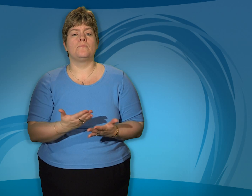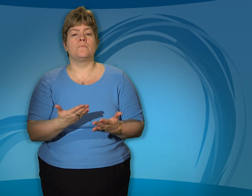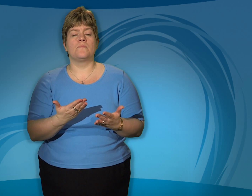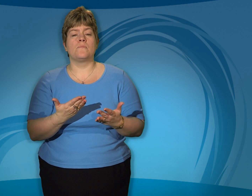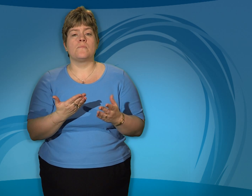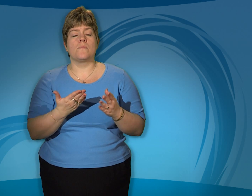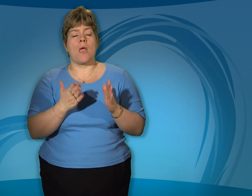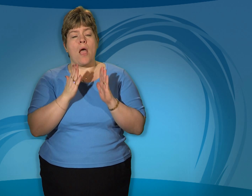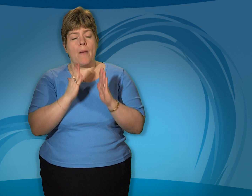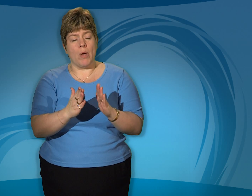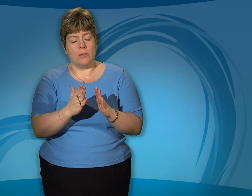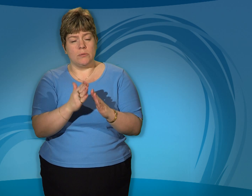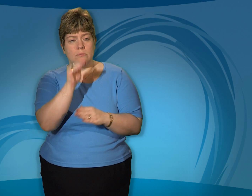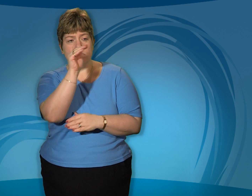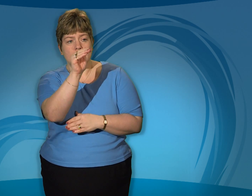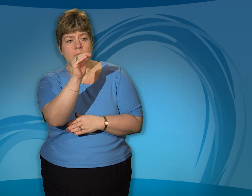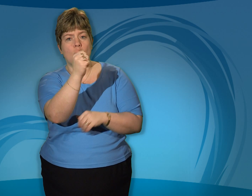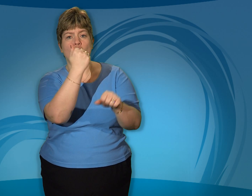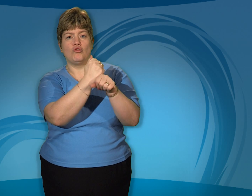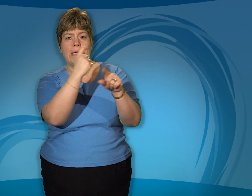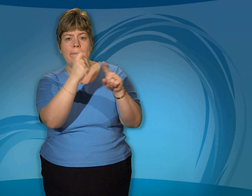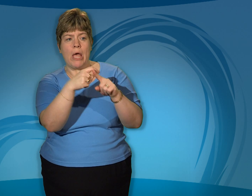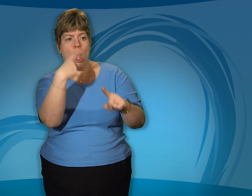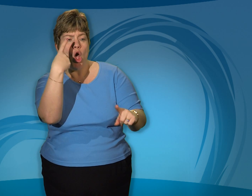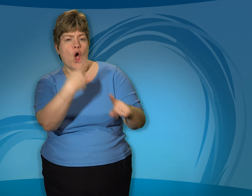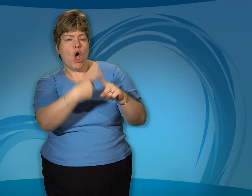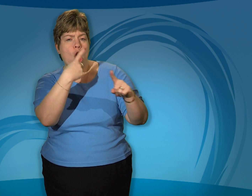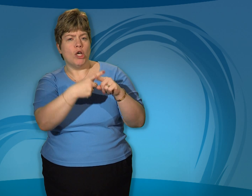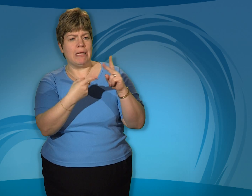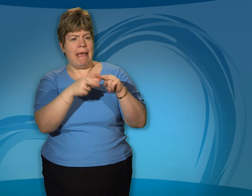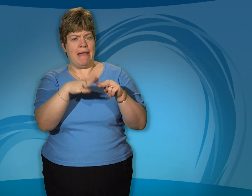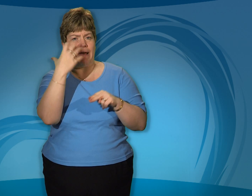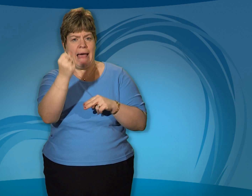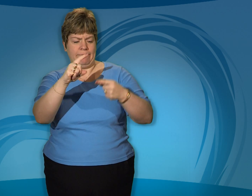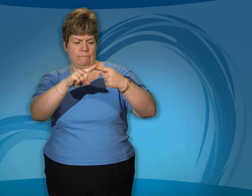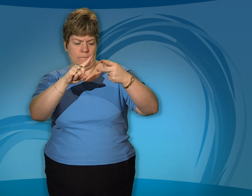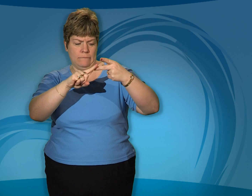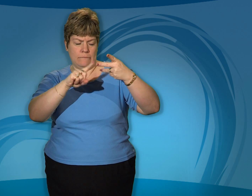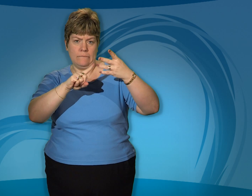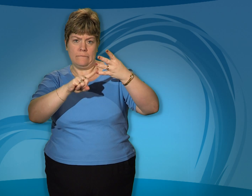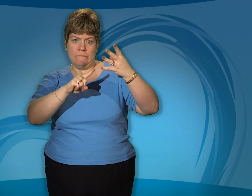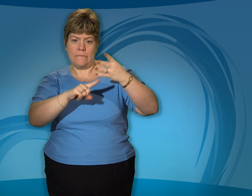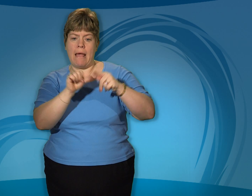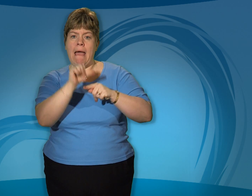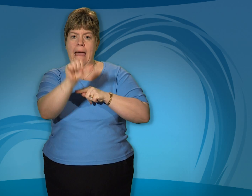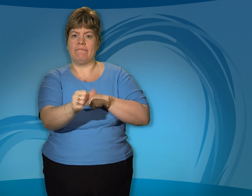It is important, however that you seek medical advice from your GP if you experience any